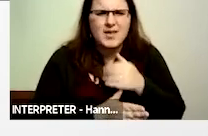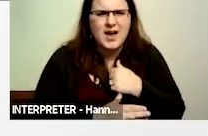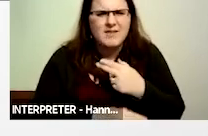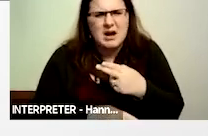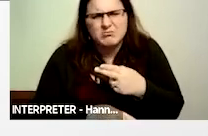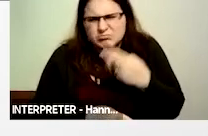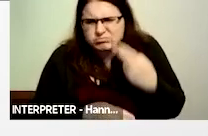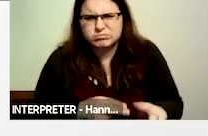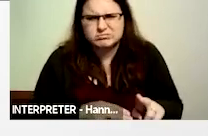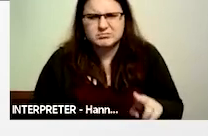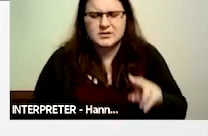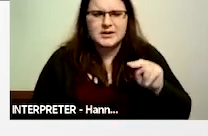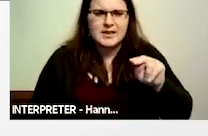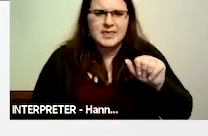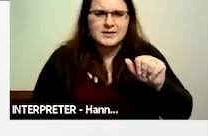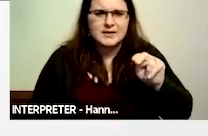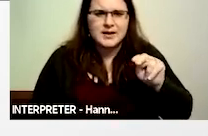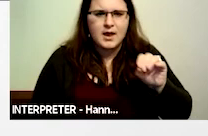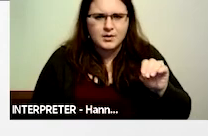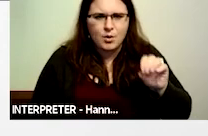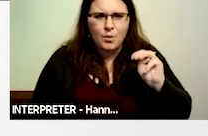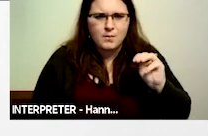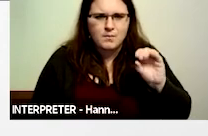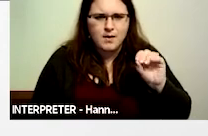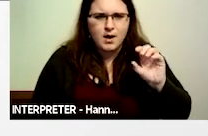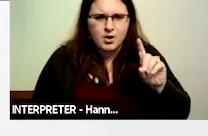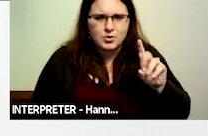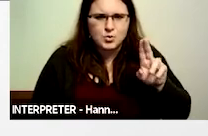videos around security awareness topics, our security topics in general.